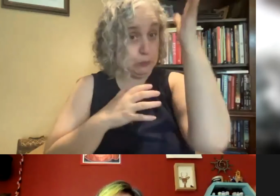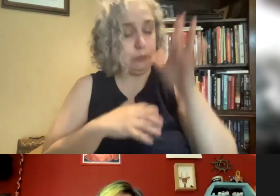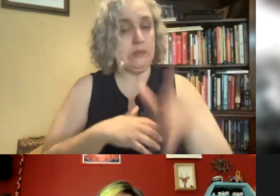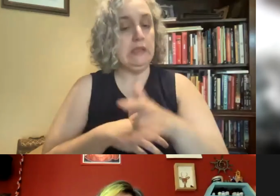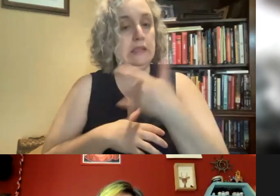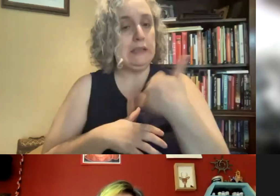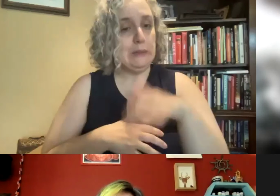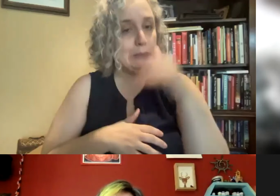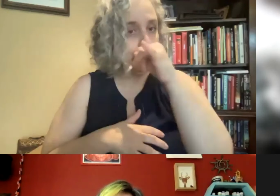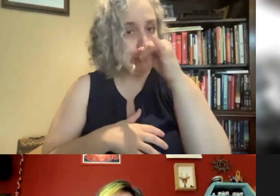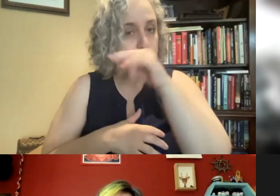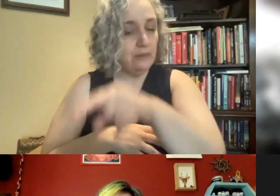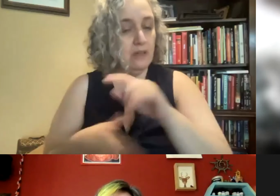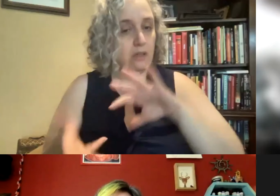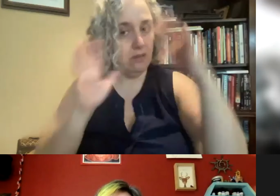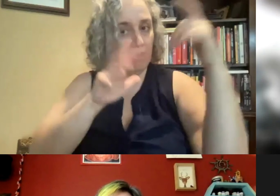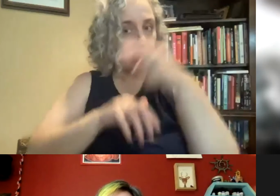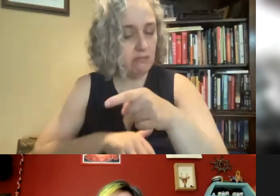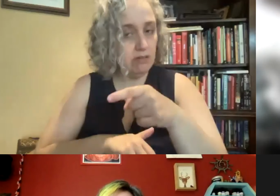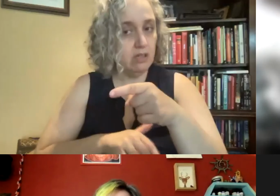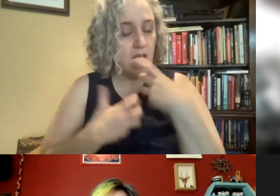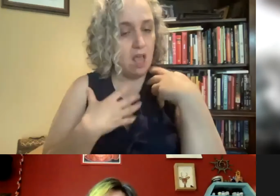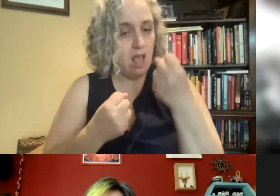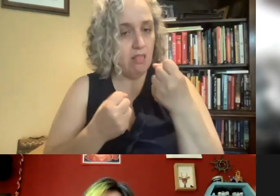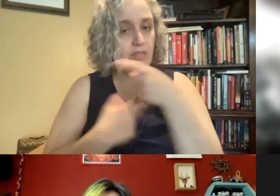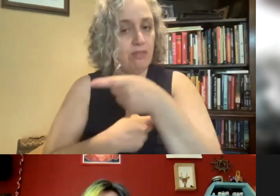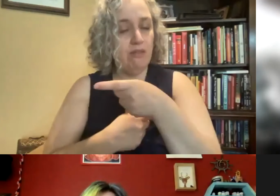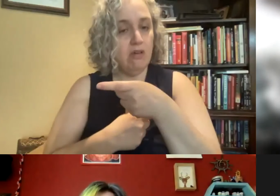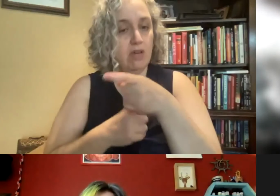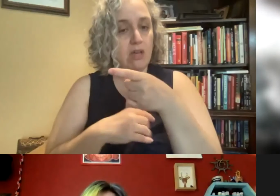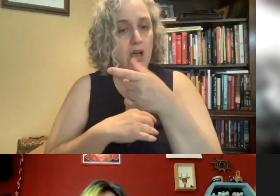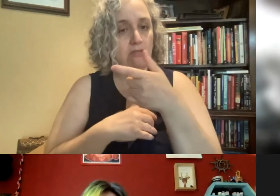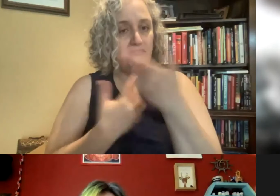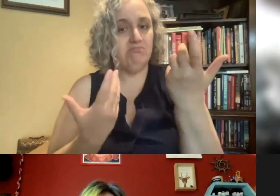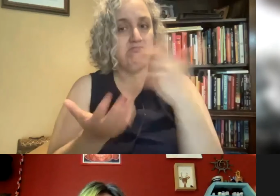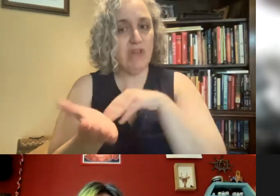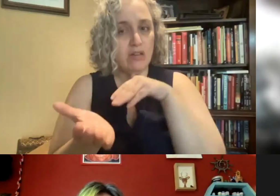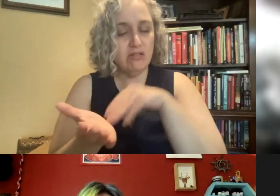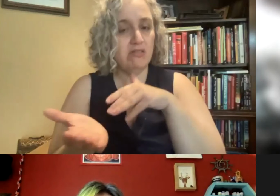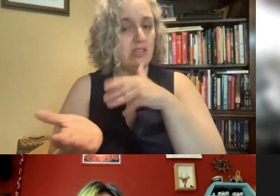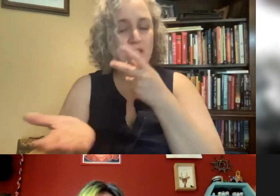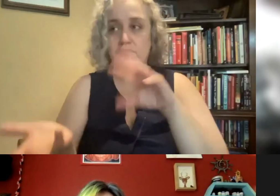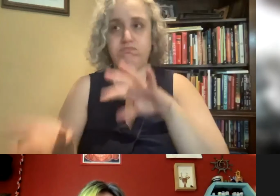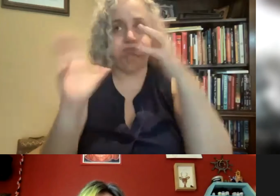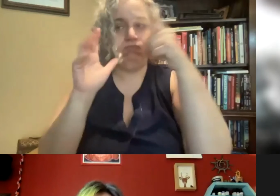How messed up the health care system is, and how much it's failing people. A lot came to light.